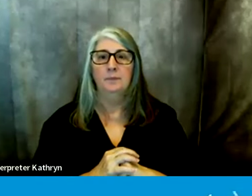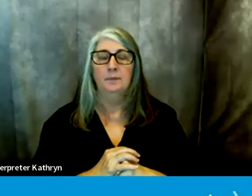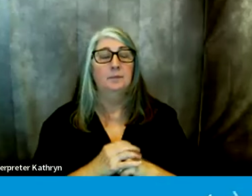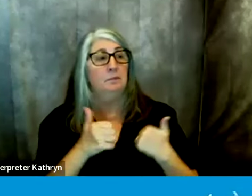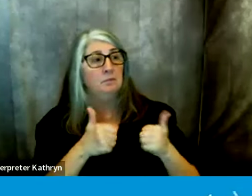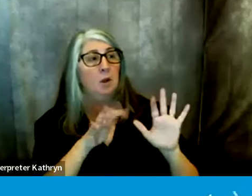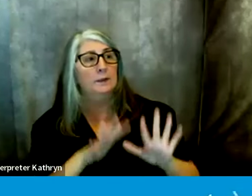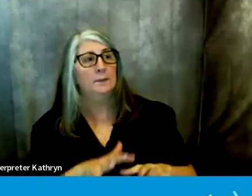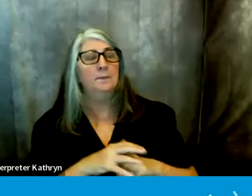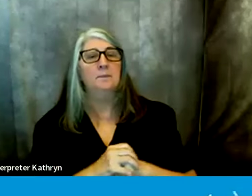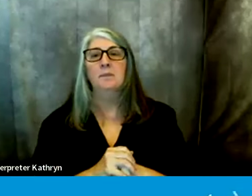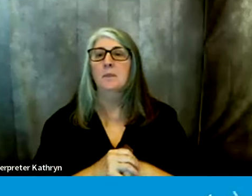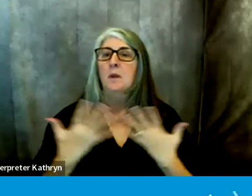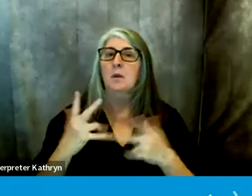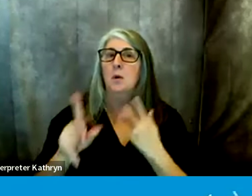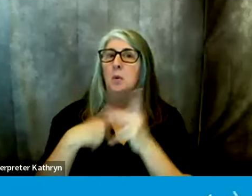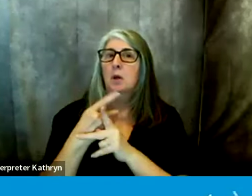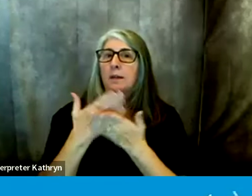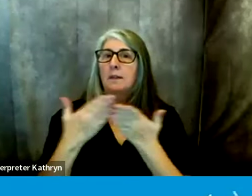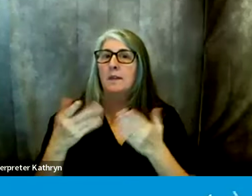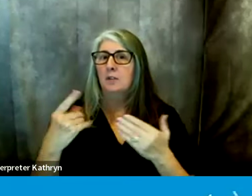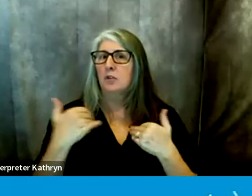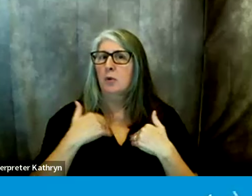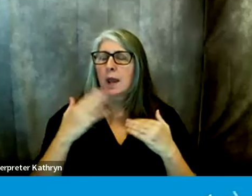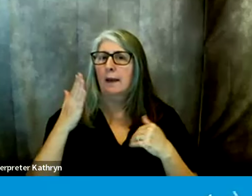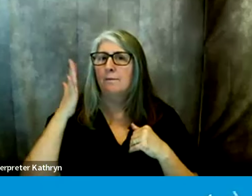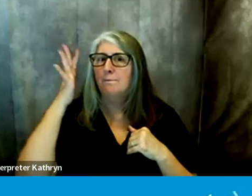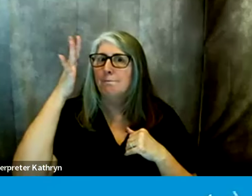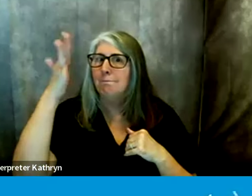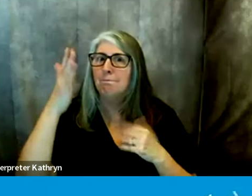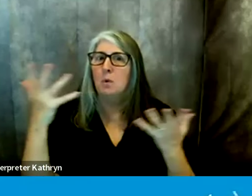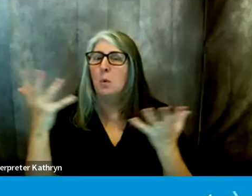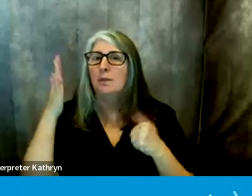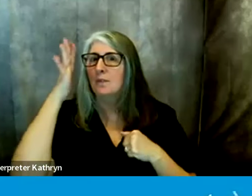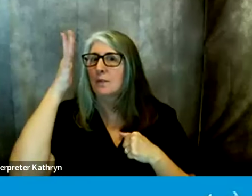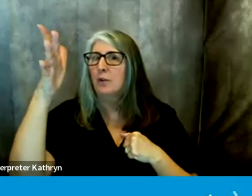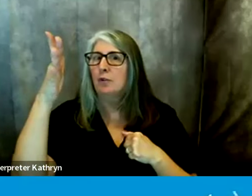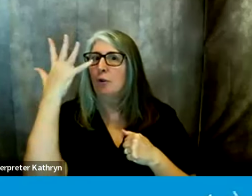What kinds of things do you have in the pipeline? What's coming? What's the future look like for SpineX?